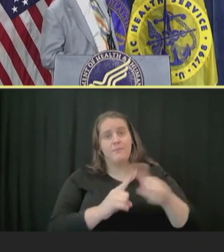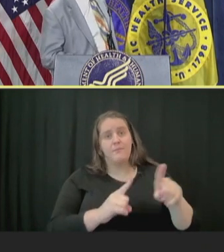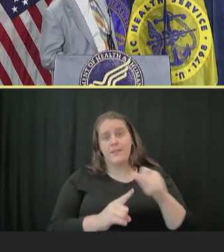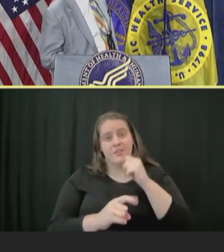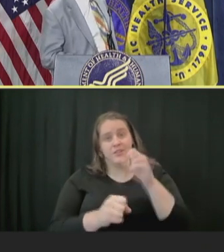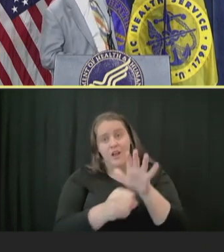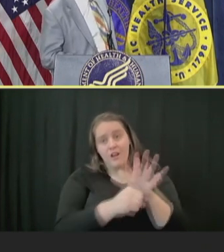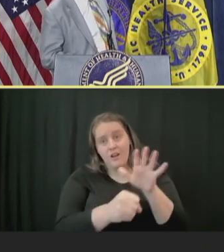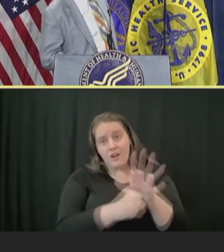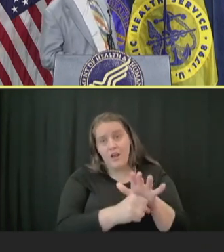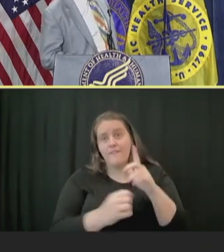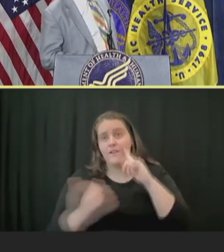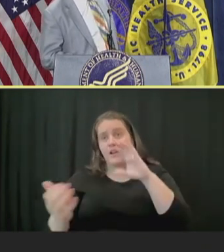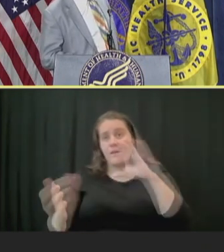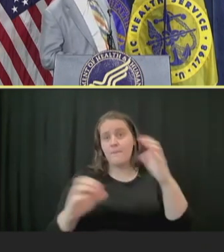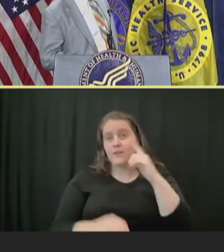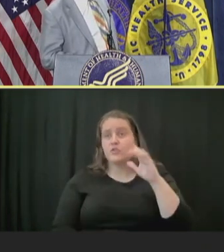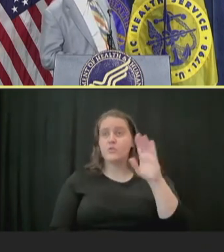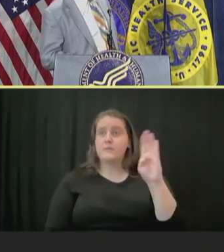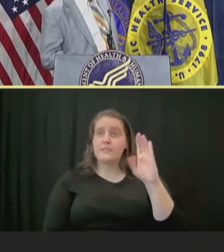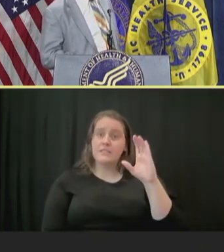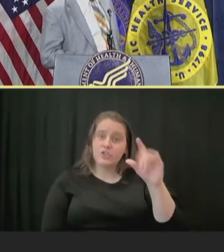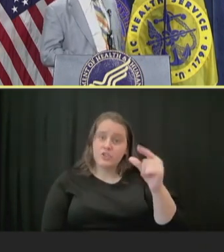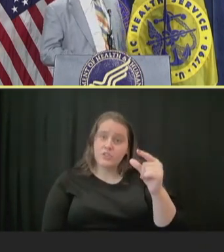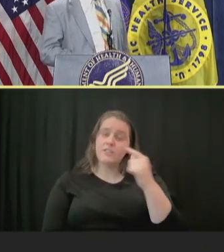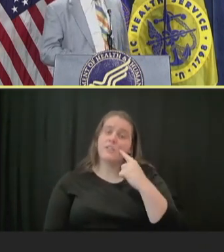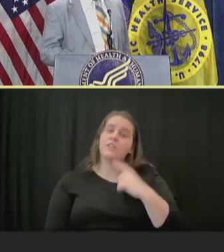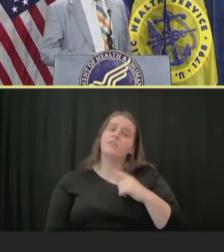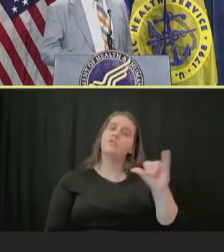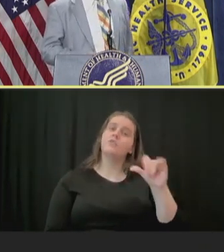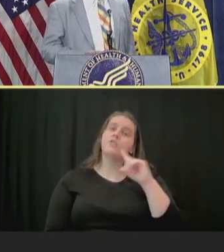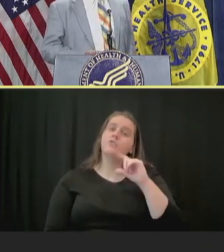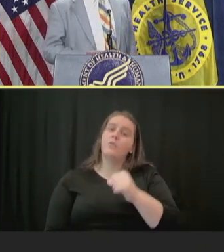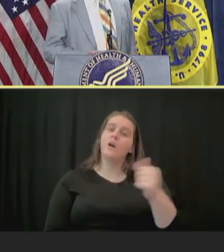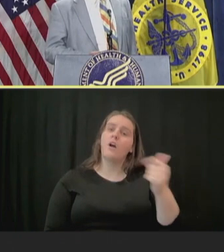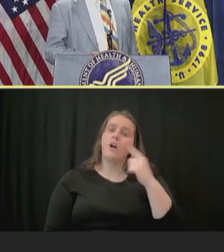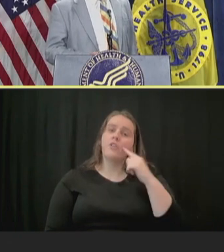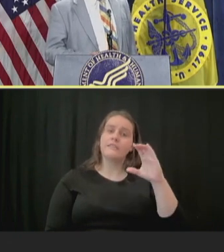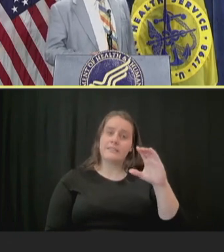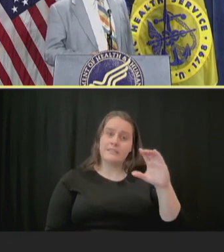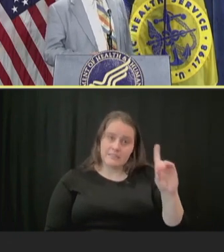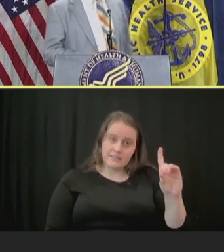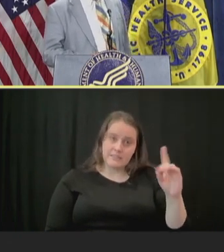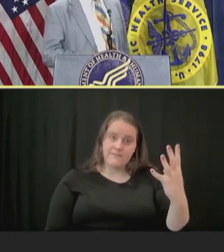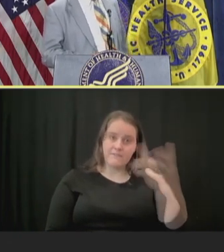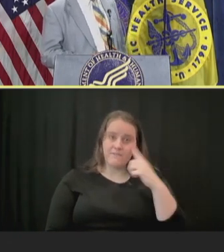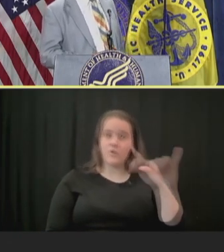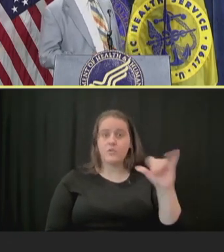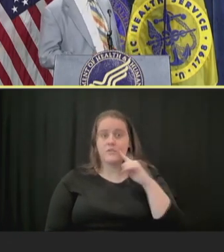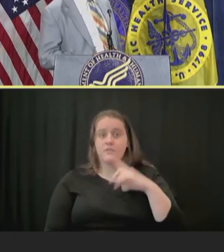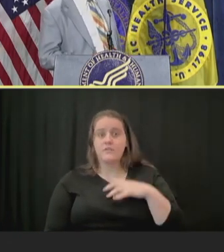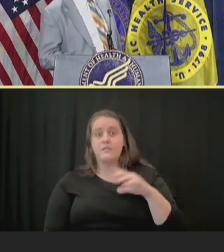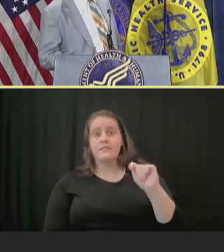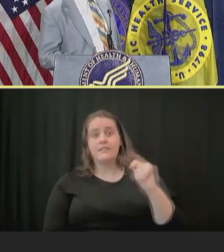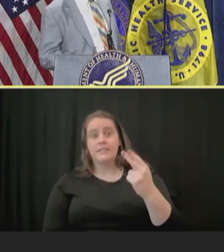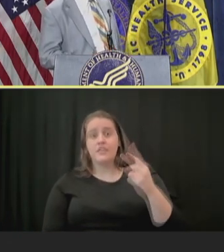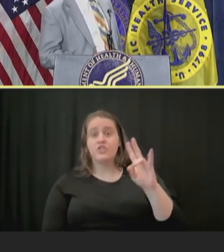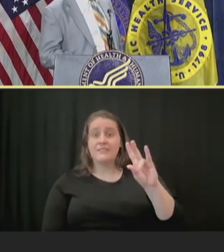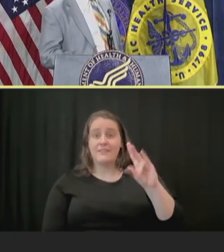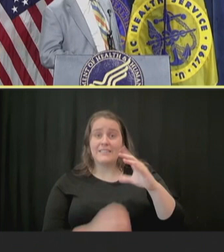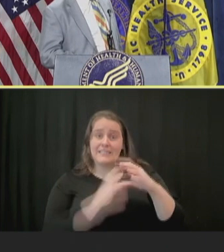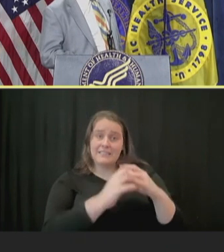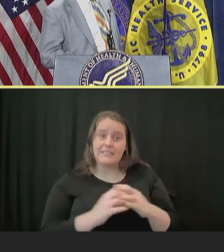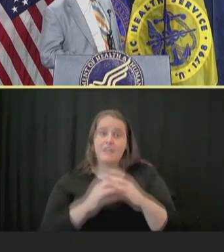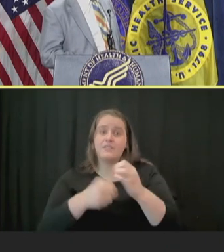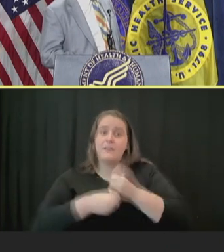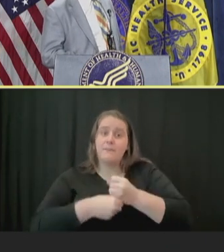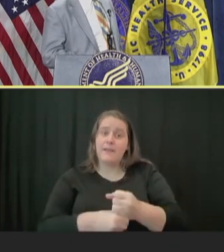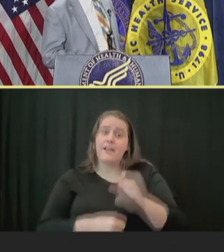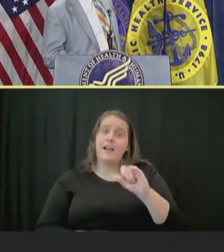point. There are also other subsets of CD4 such as TH17 cells making IL-7 that may be important,